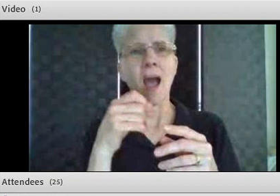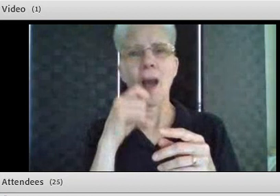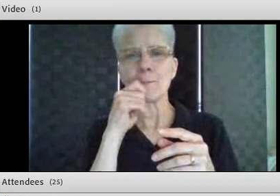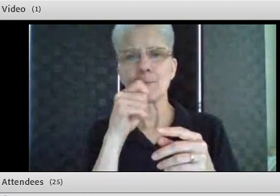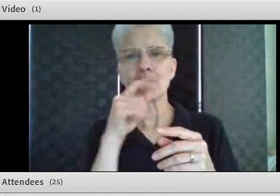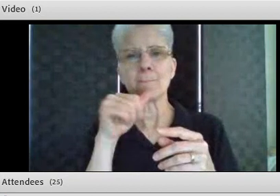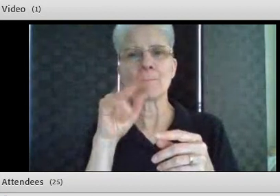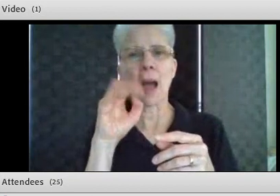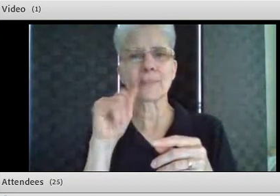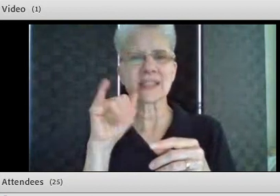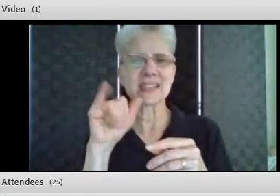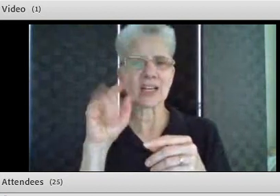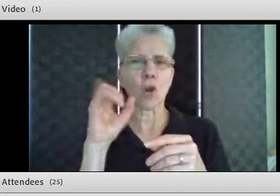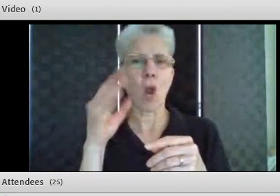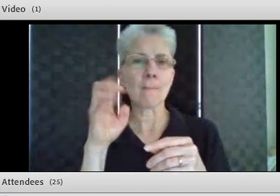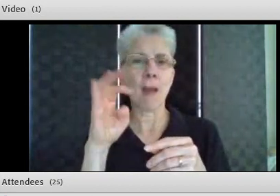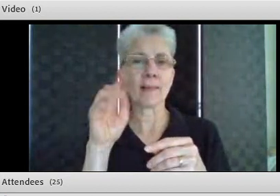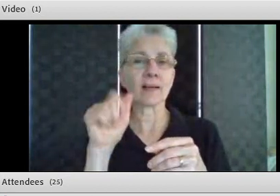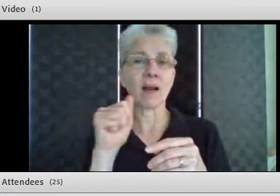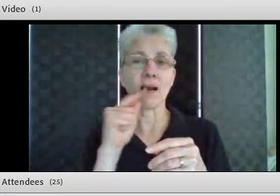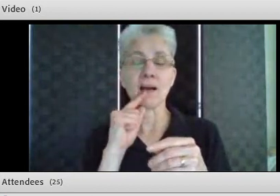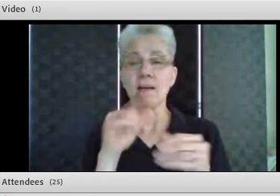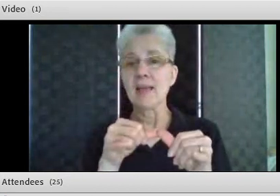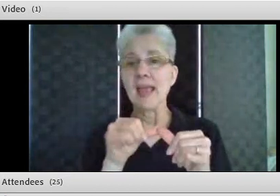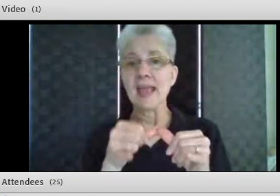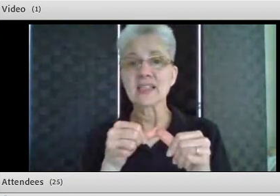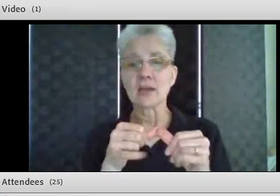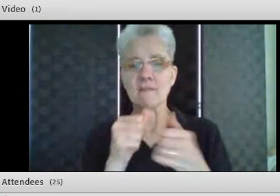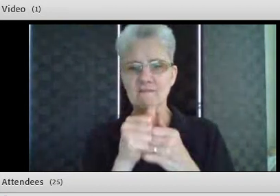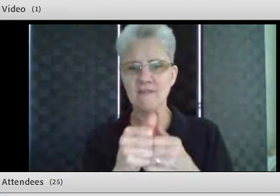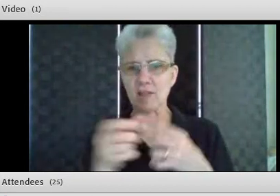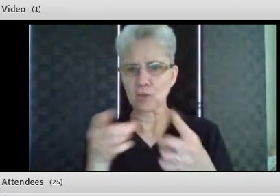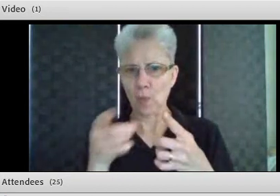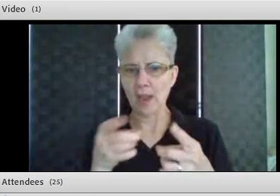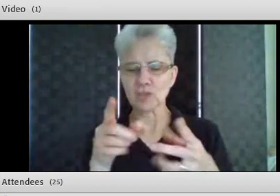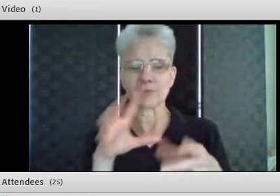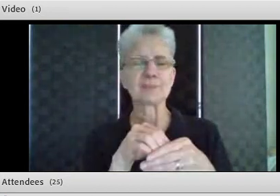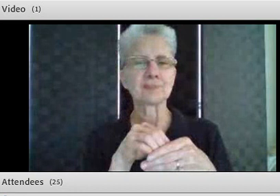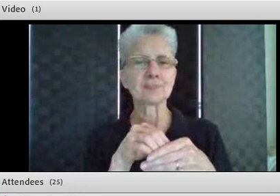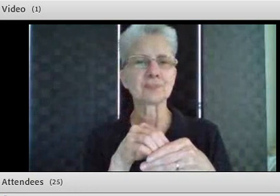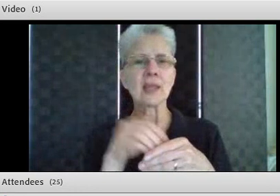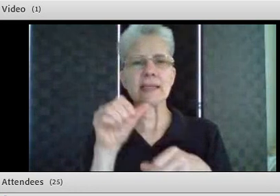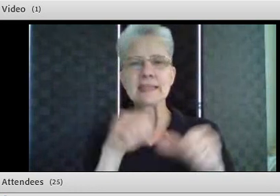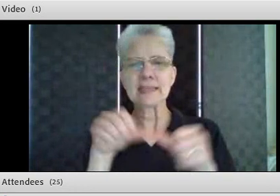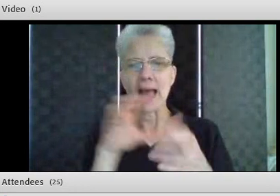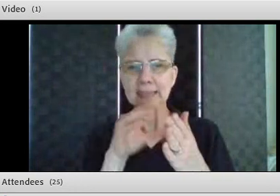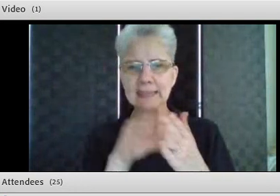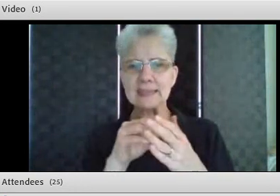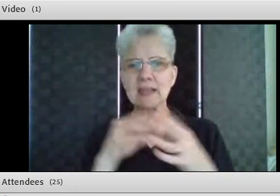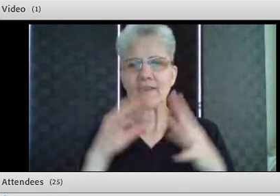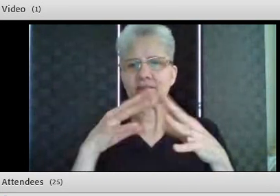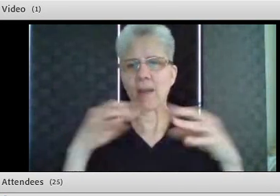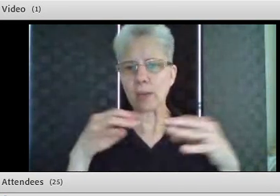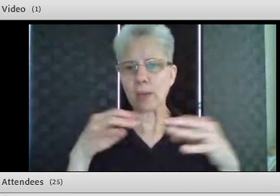It's a beautiful sound, sort of, is a Popsicle-stick harmonica. It is engineering.